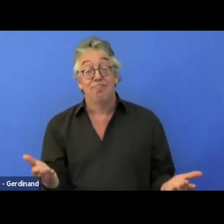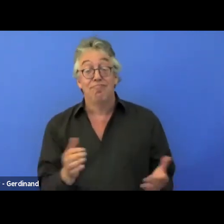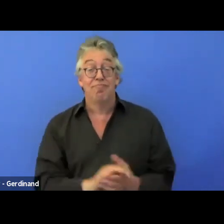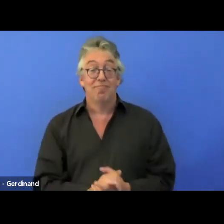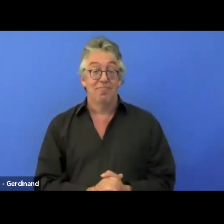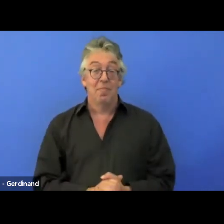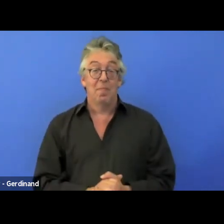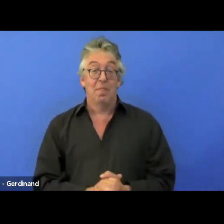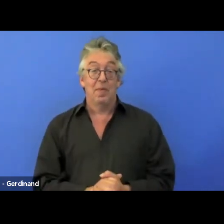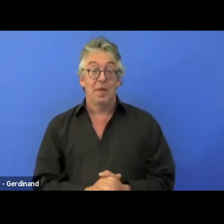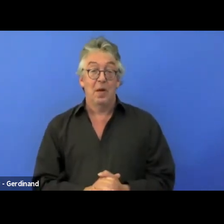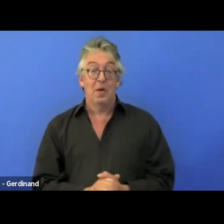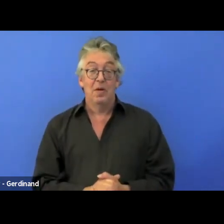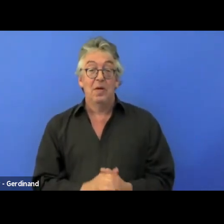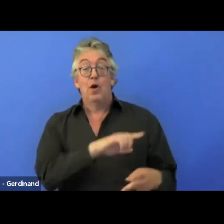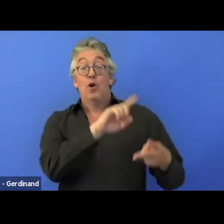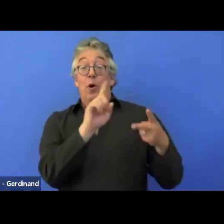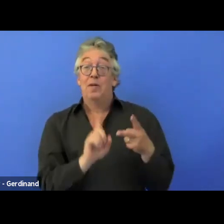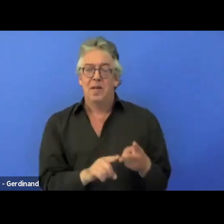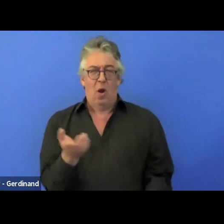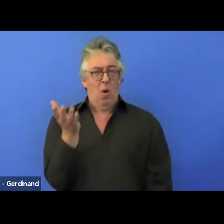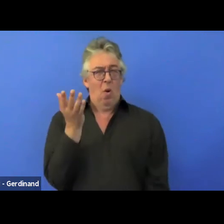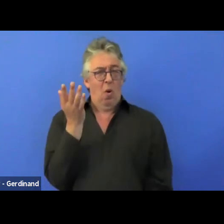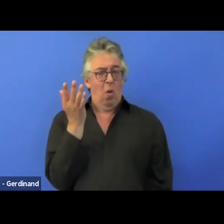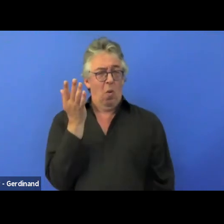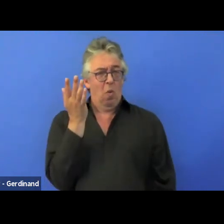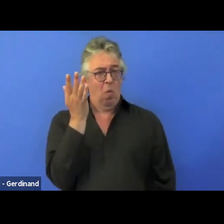I will touch upon why it is important to work on standardisation